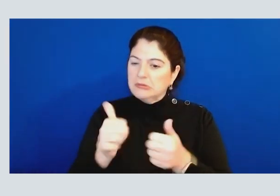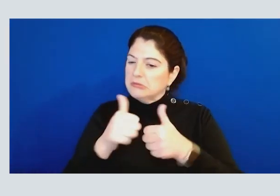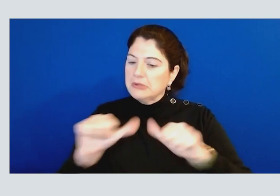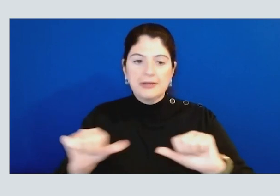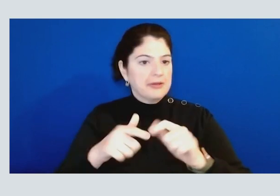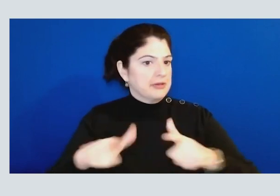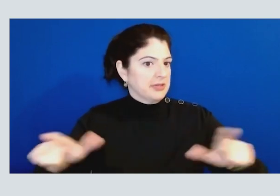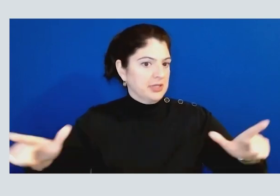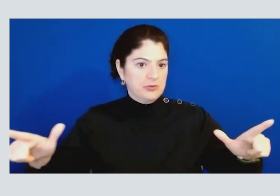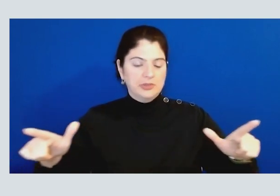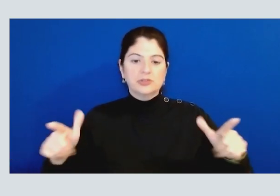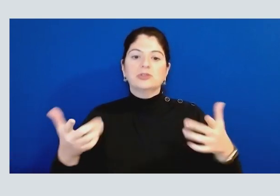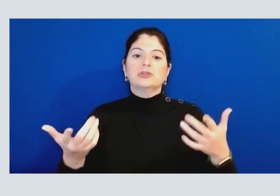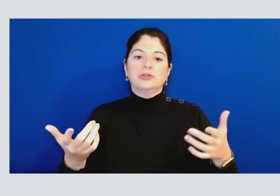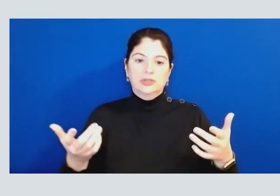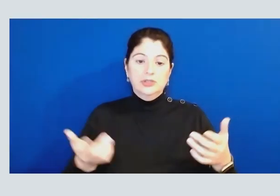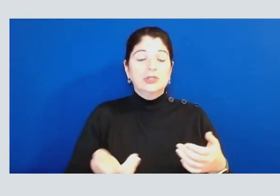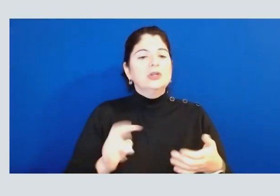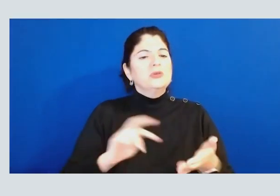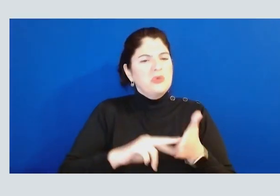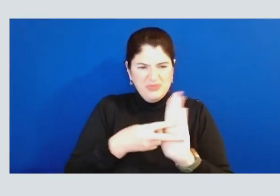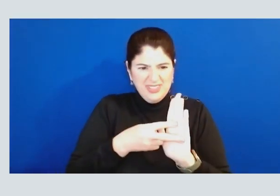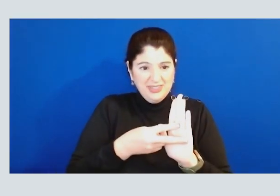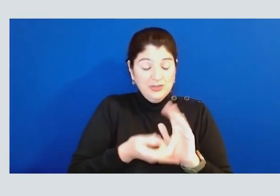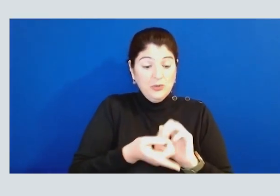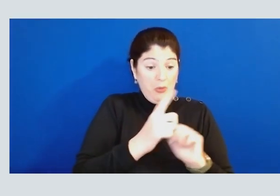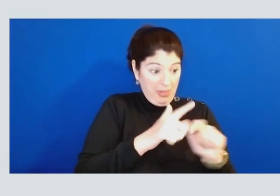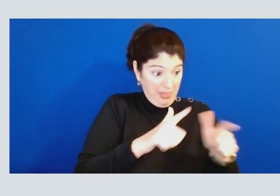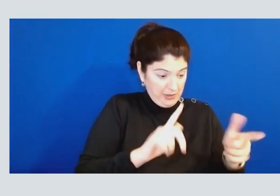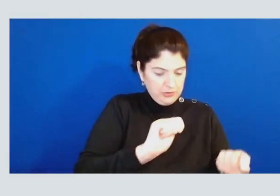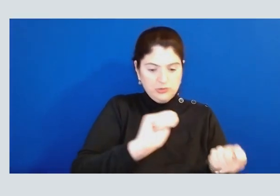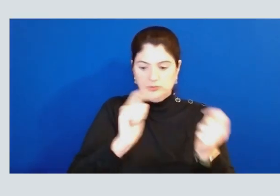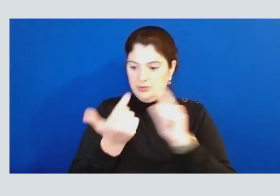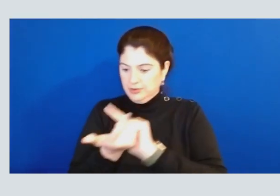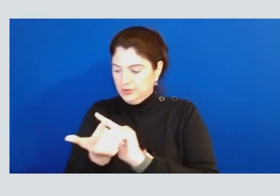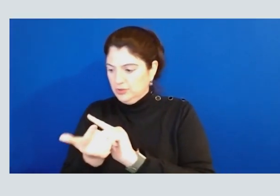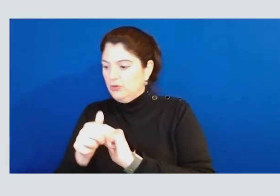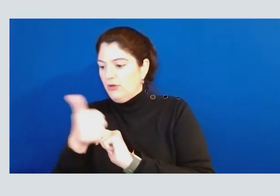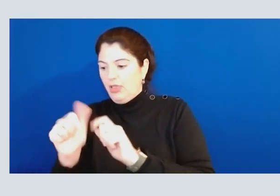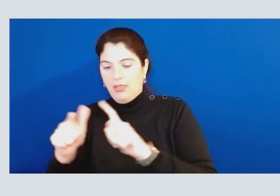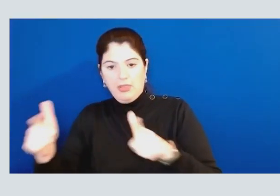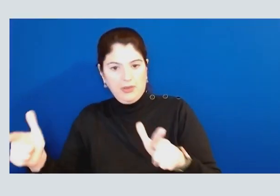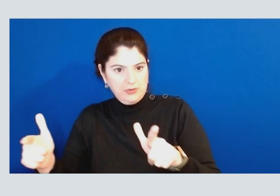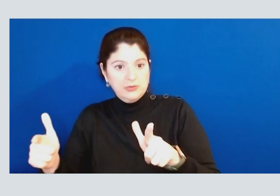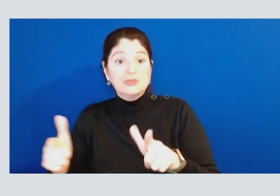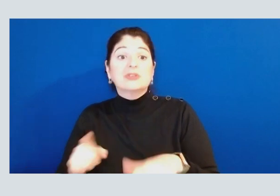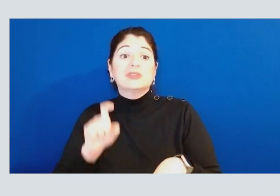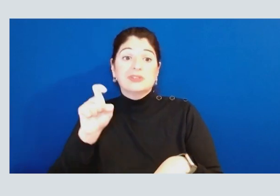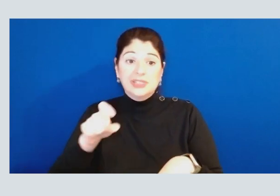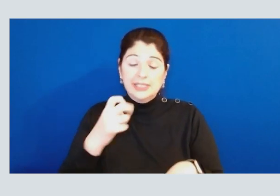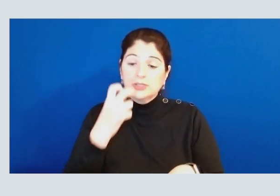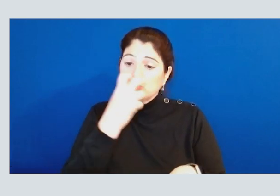here it means converting one language into another in real time, and it can be oral or signed.